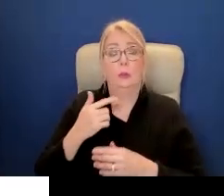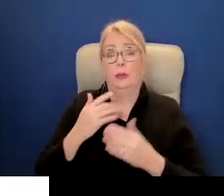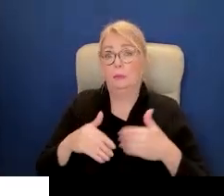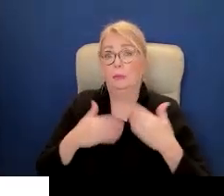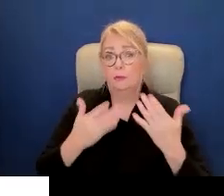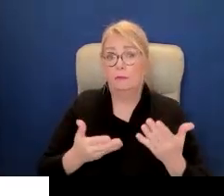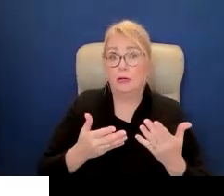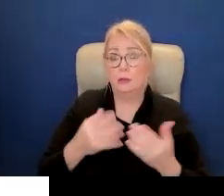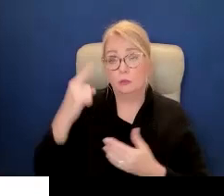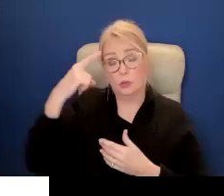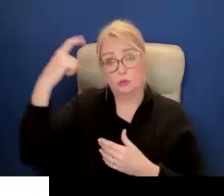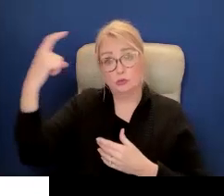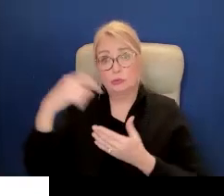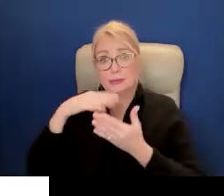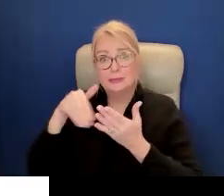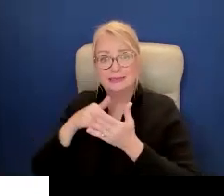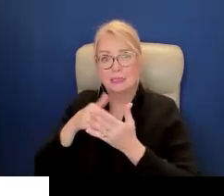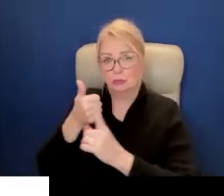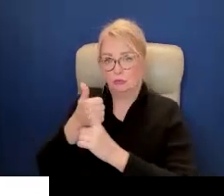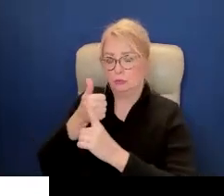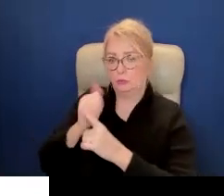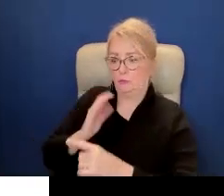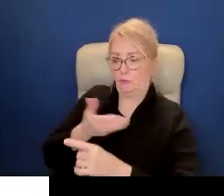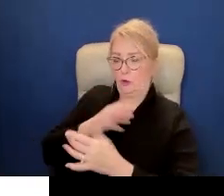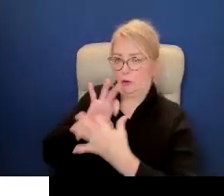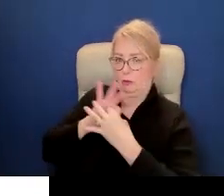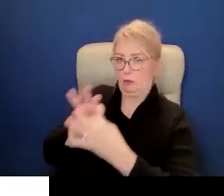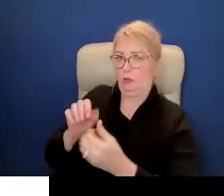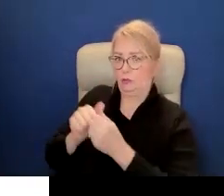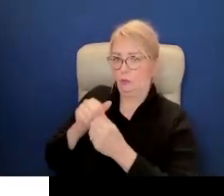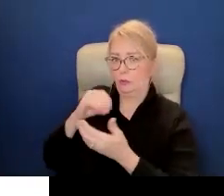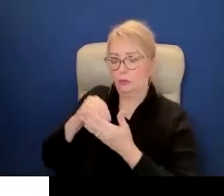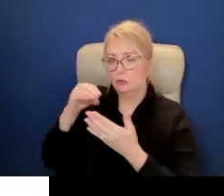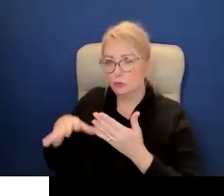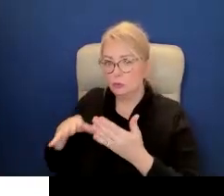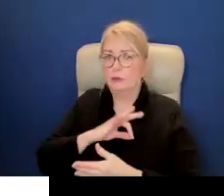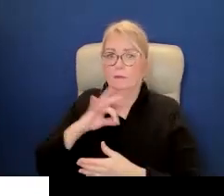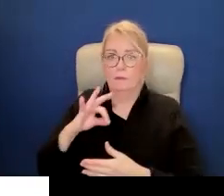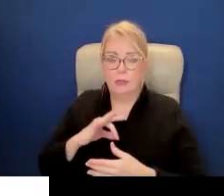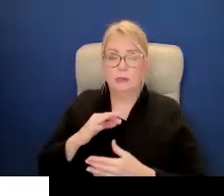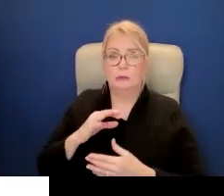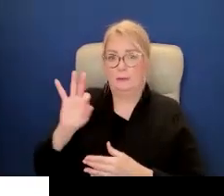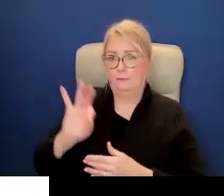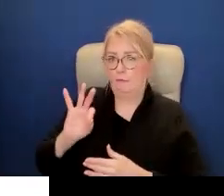So the Dream Center is our connection to, students, staff, and faculty at Fresno City